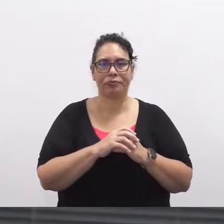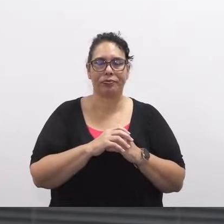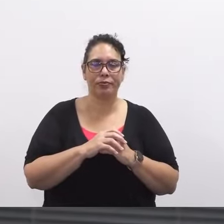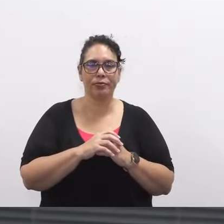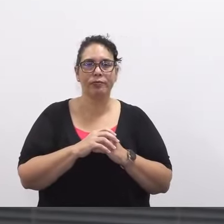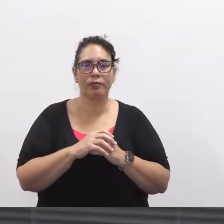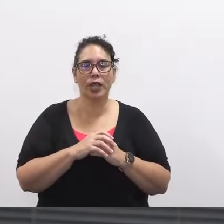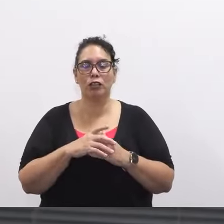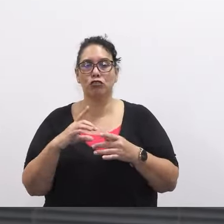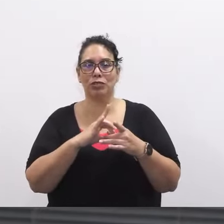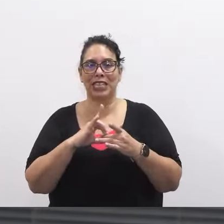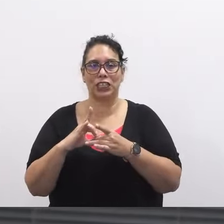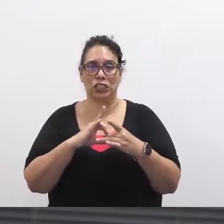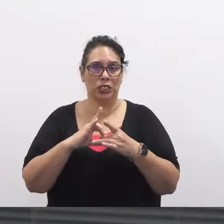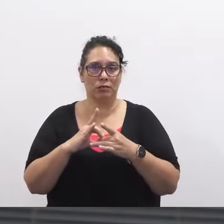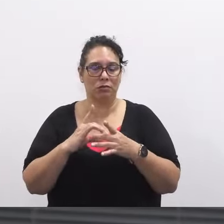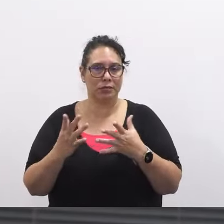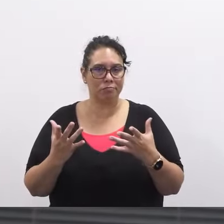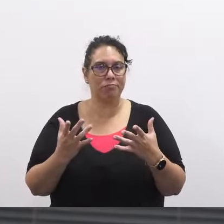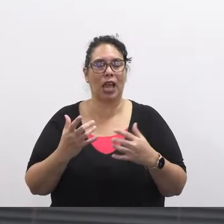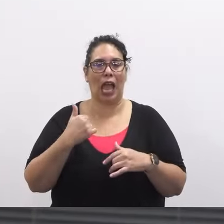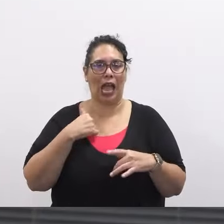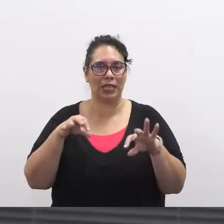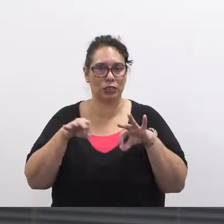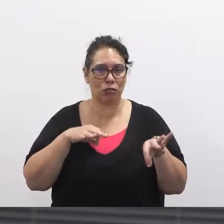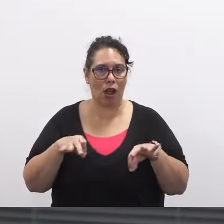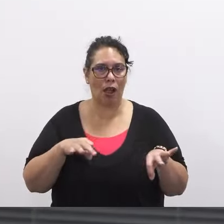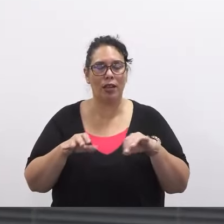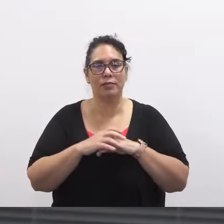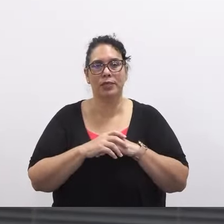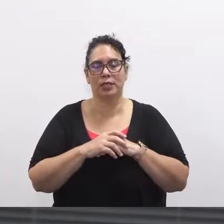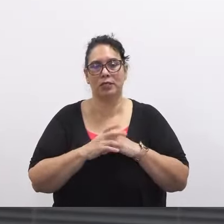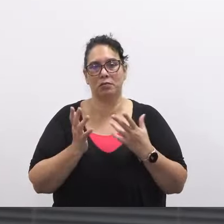The relationship here, or the nexus that I described is that these fees are generally at projects